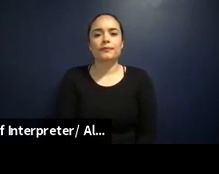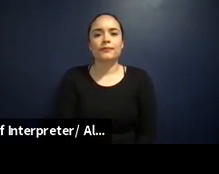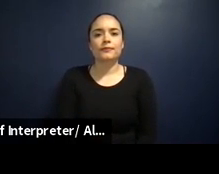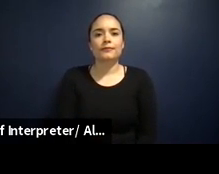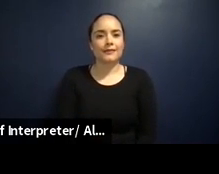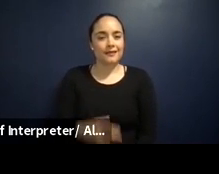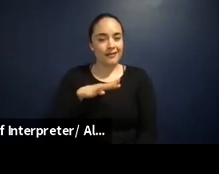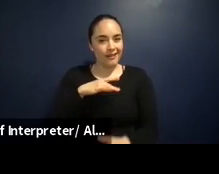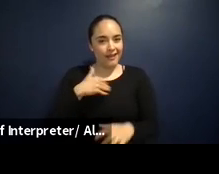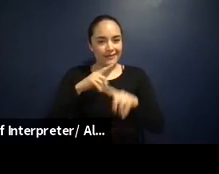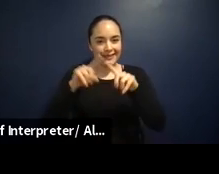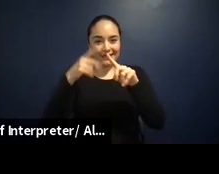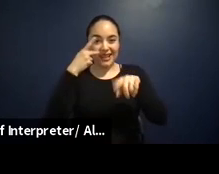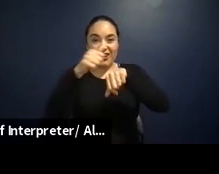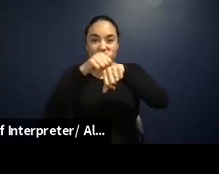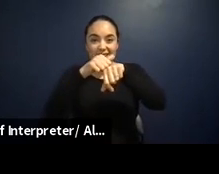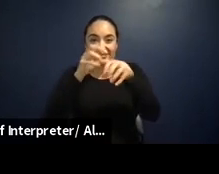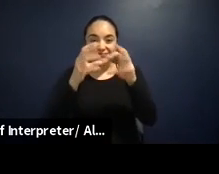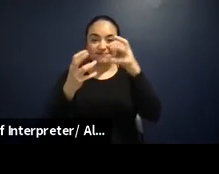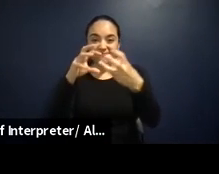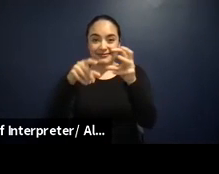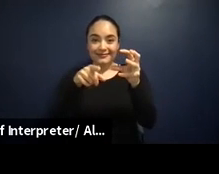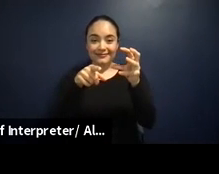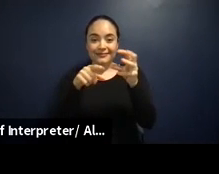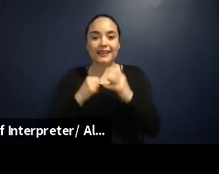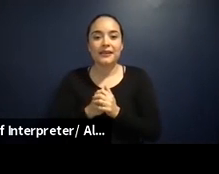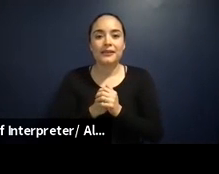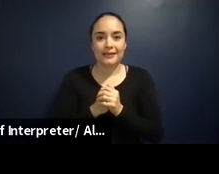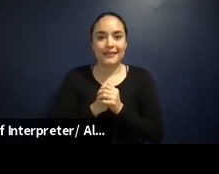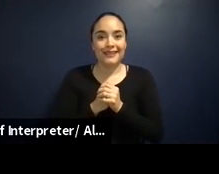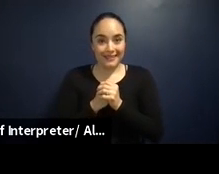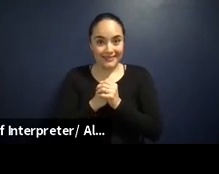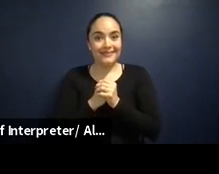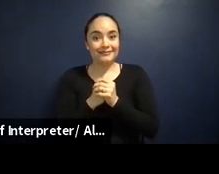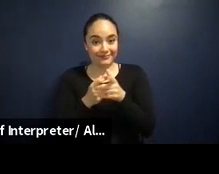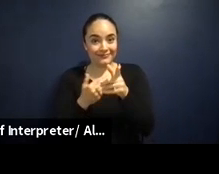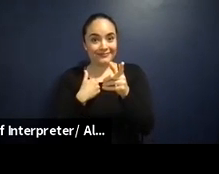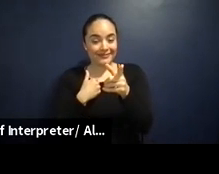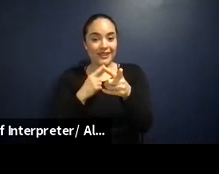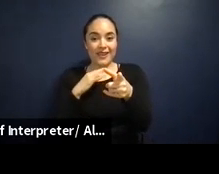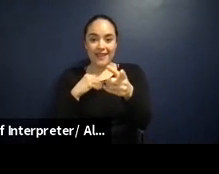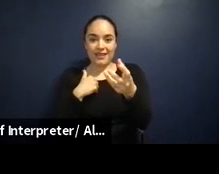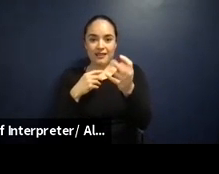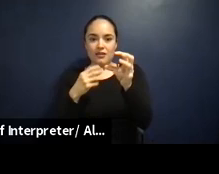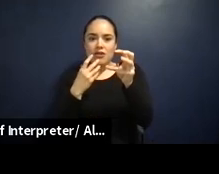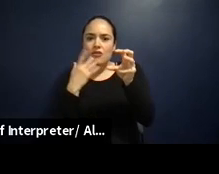there we go, and I've always noticed that there's all of these holes in here and that this rock is